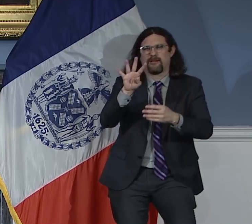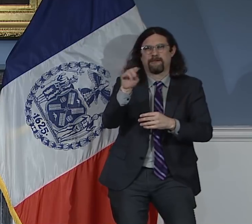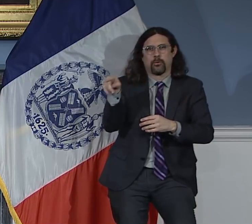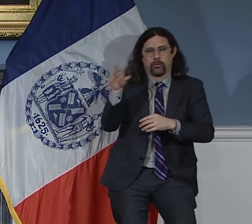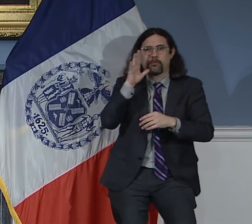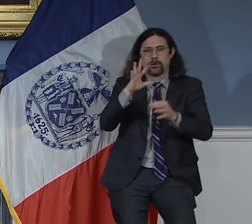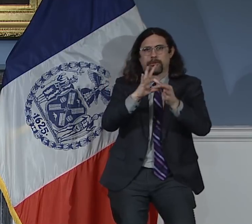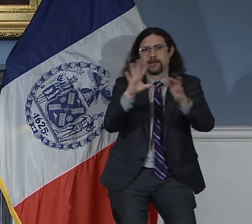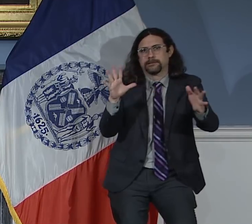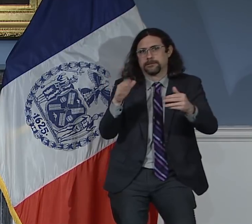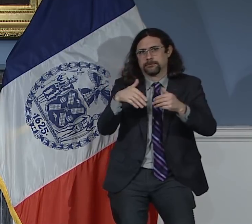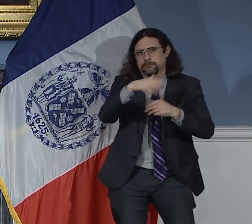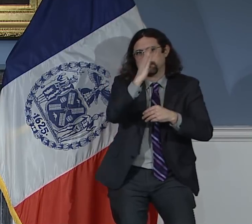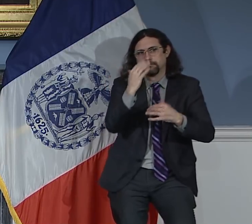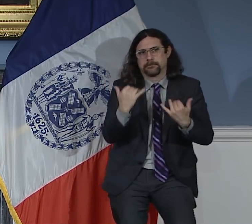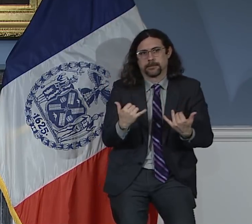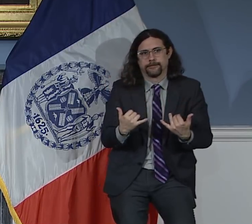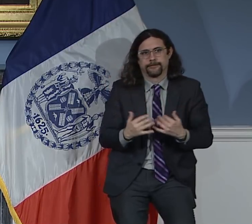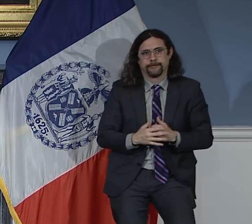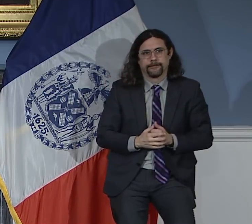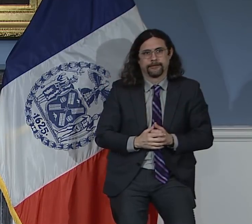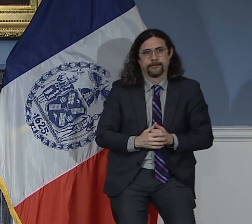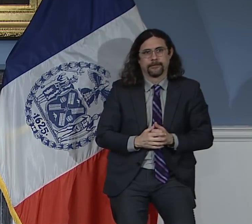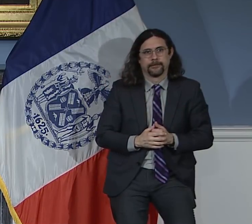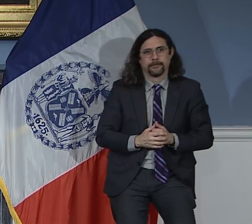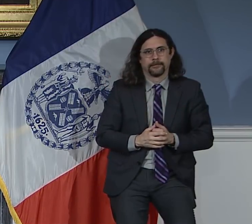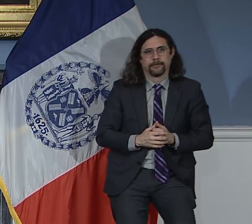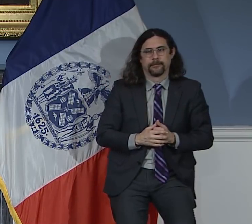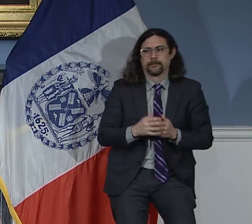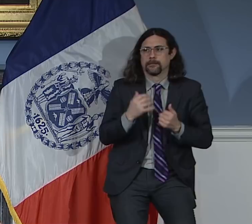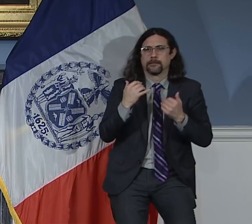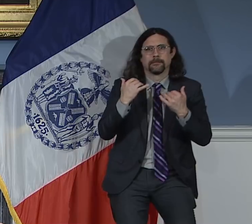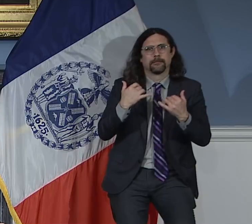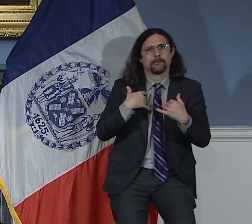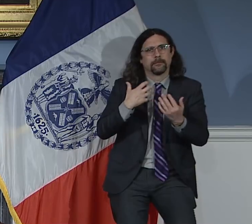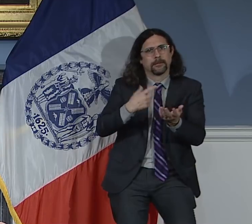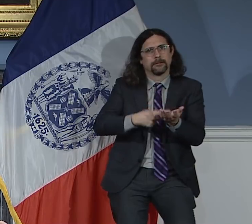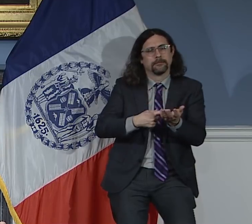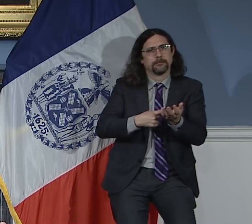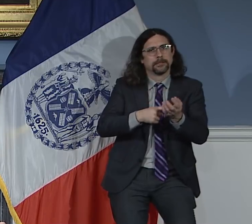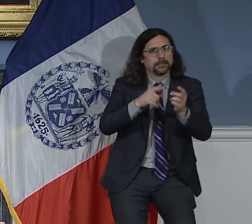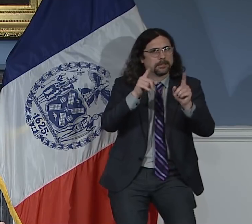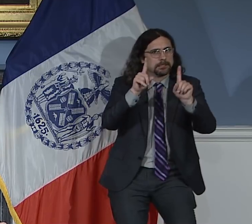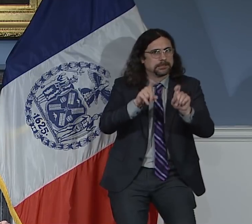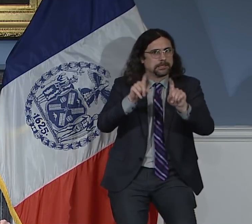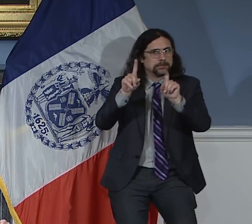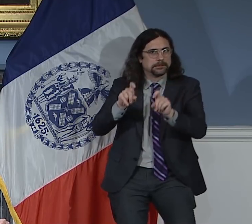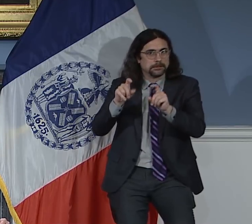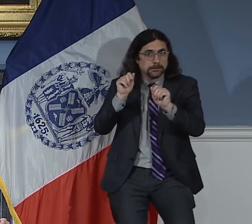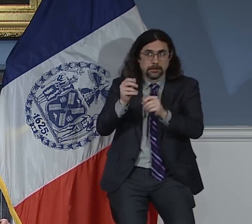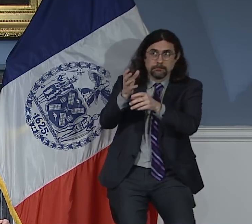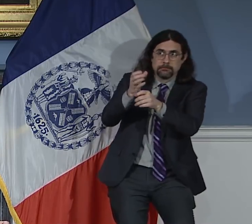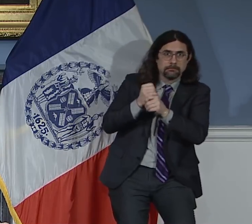REVIEWIG NOHETR CASES. AN UPDATE ON TSTEING VAAILABIITLY.